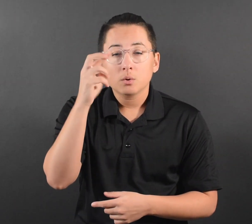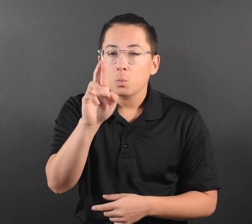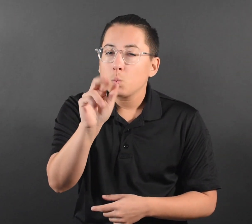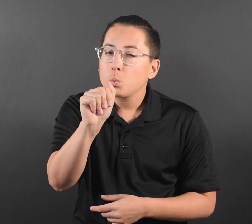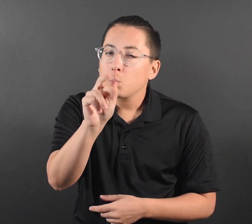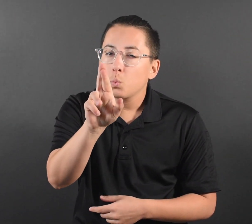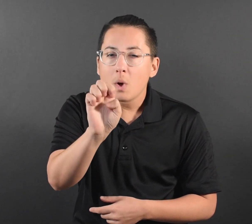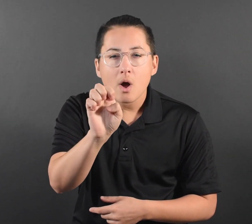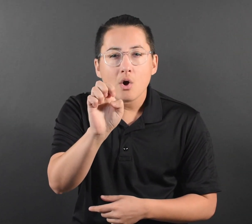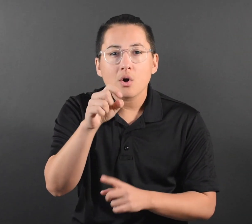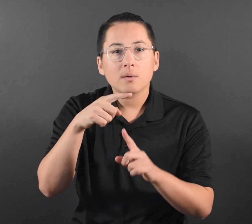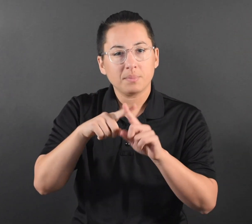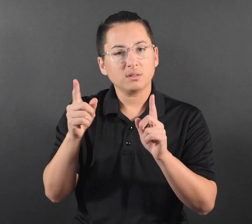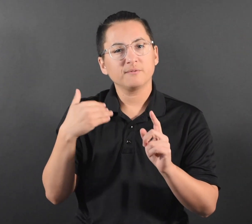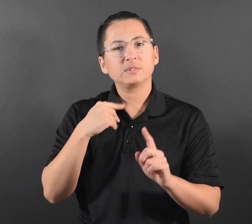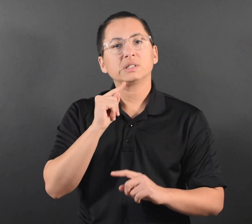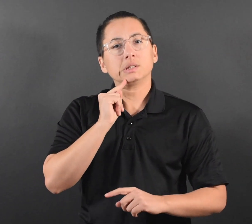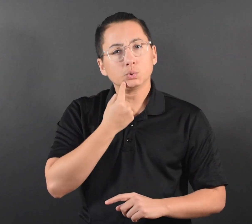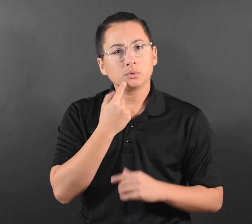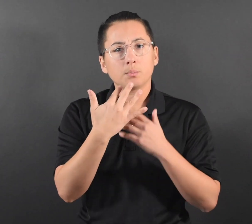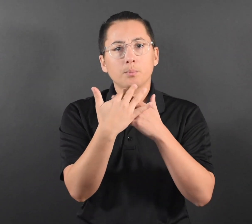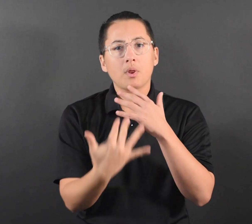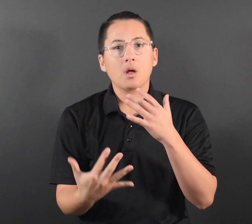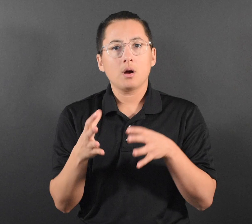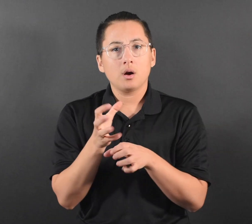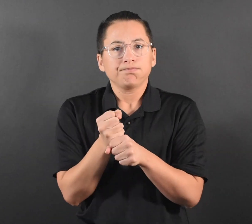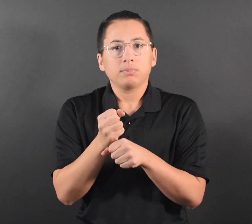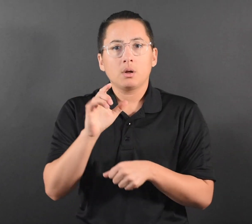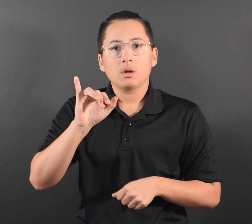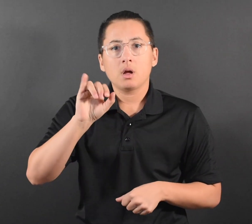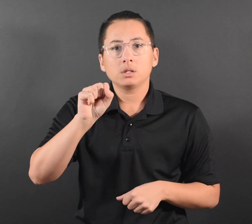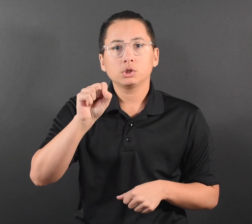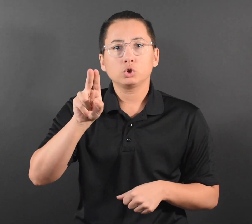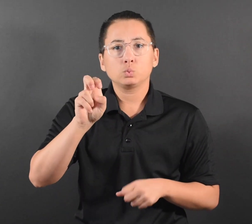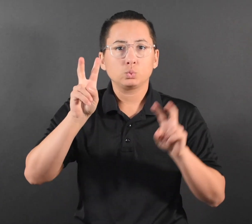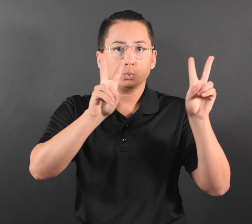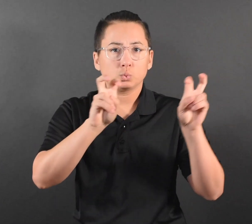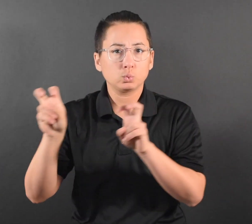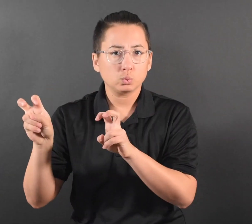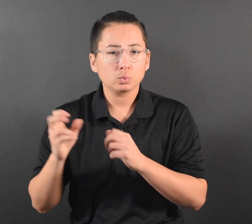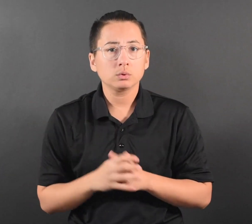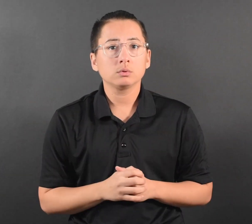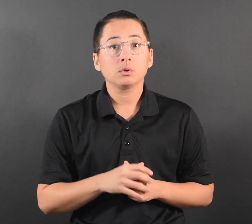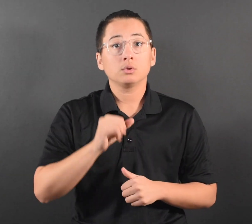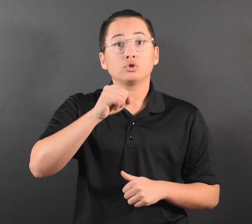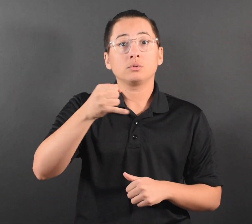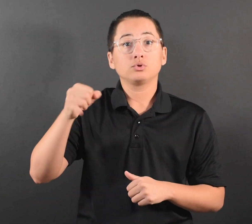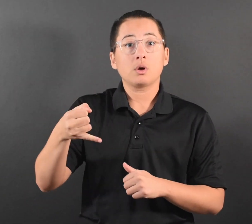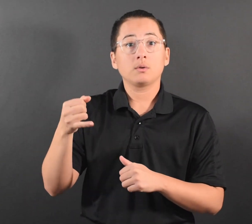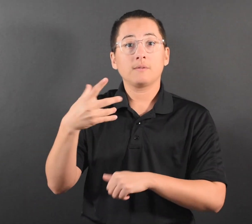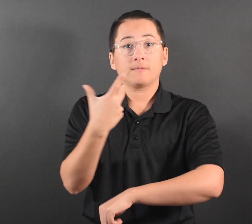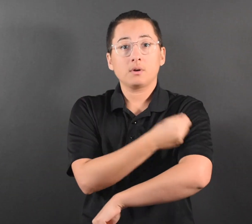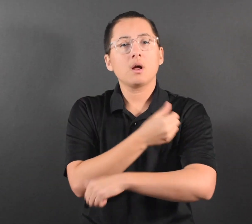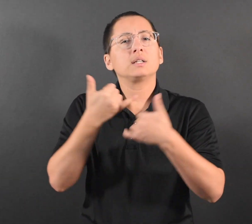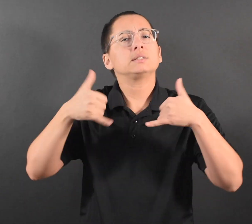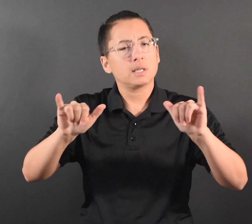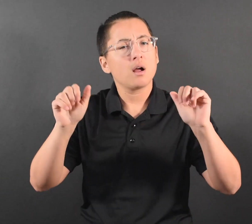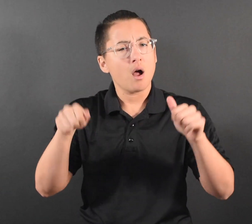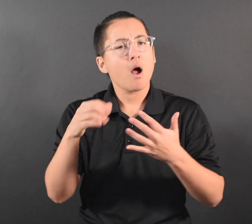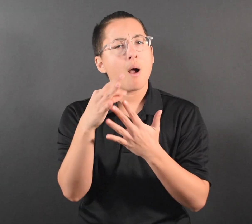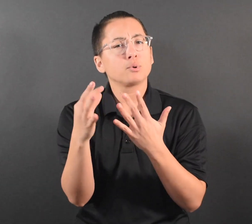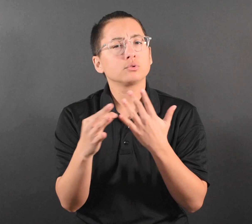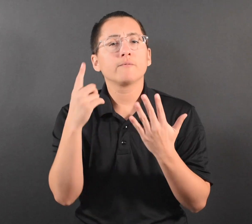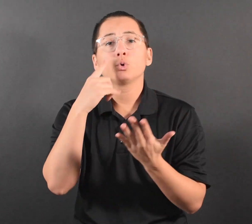a rare but serious blood clotting issue from the Johnson & Johnson vaccine. The Johnson & Johnson